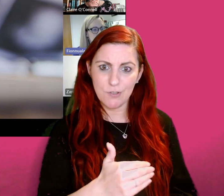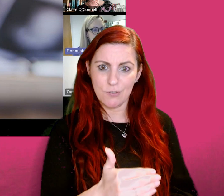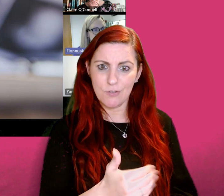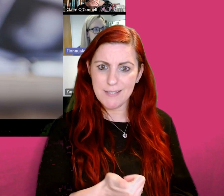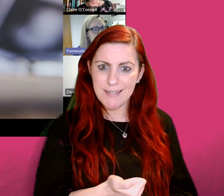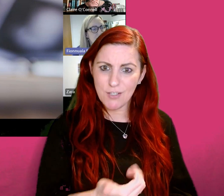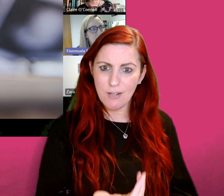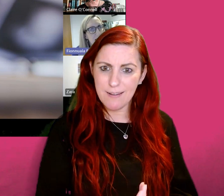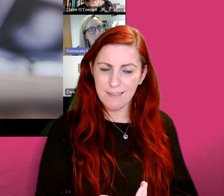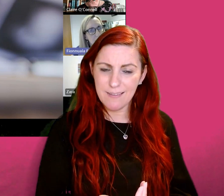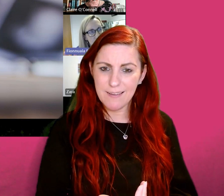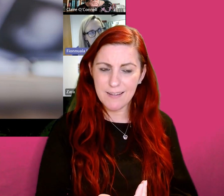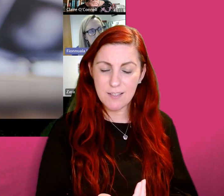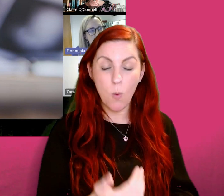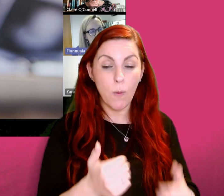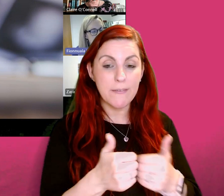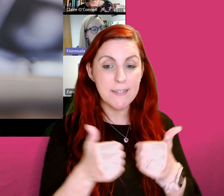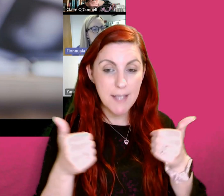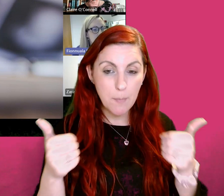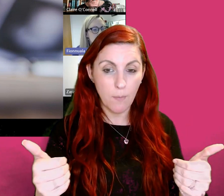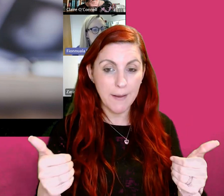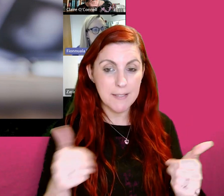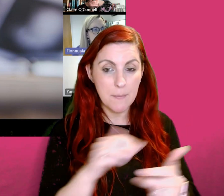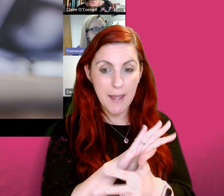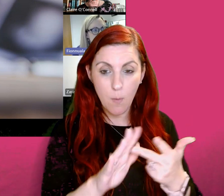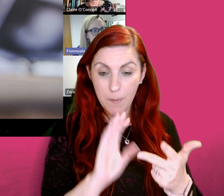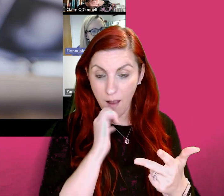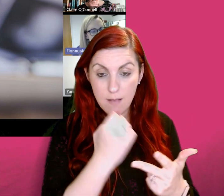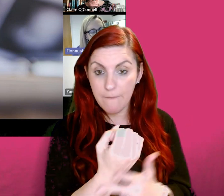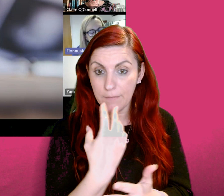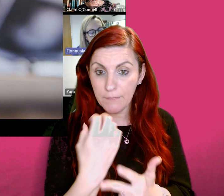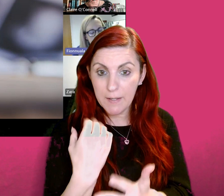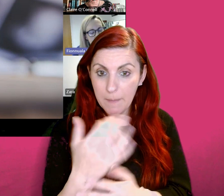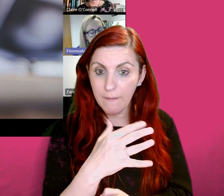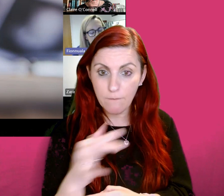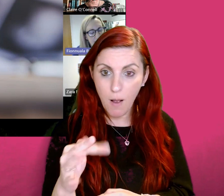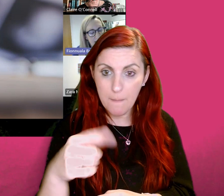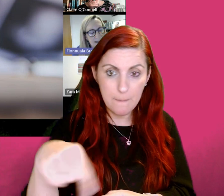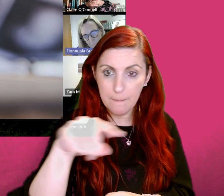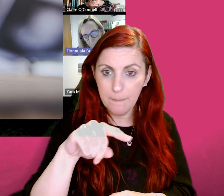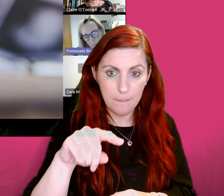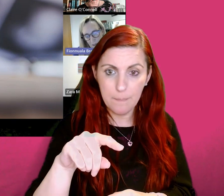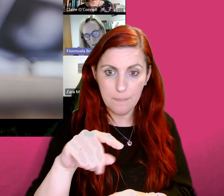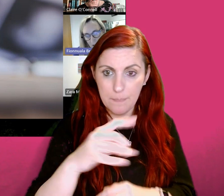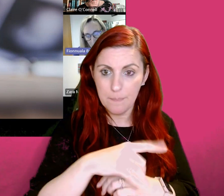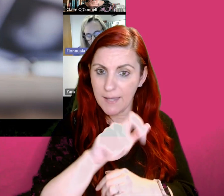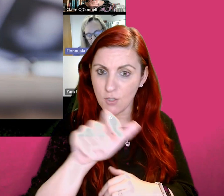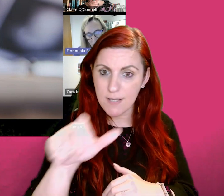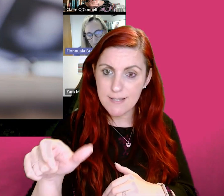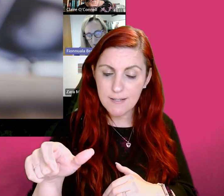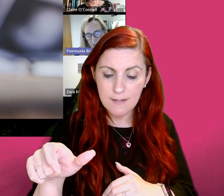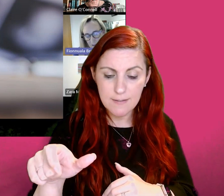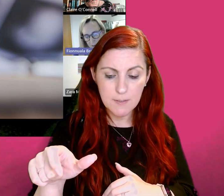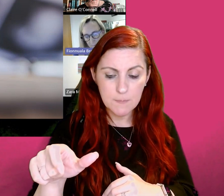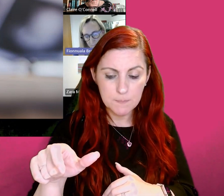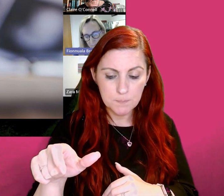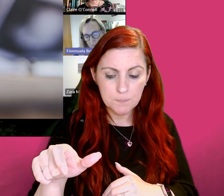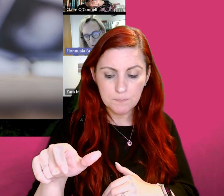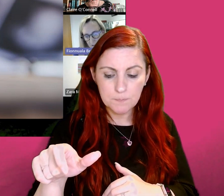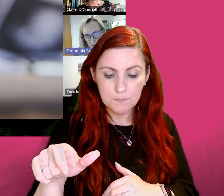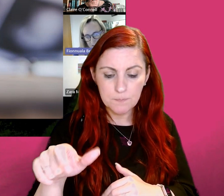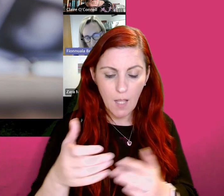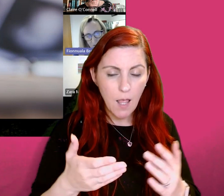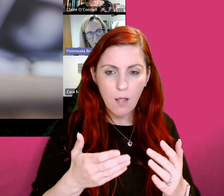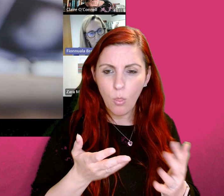these conditions um in response to feedback that we got from patients um in a number of um steering